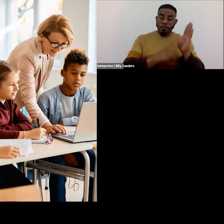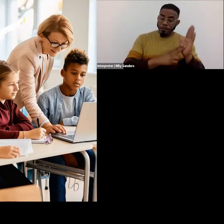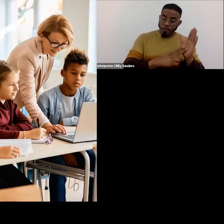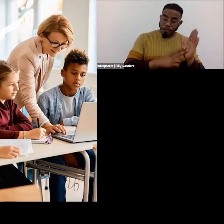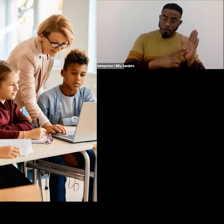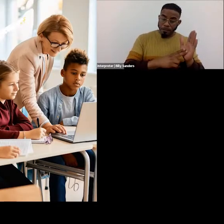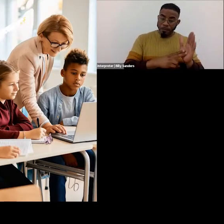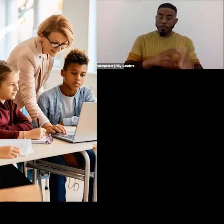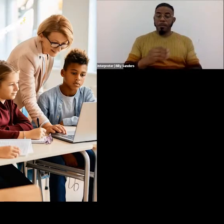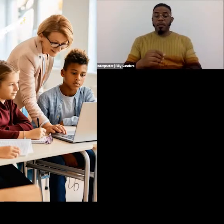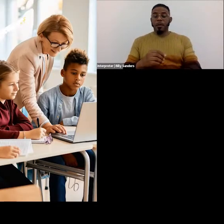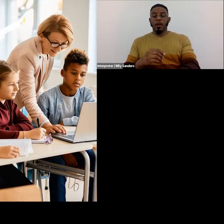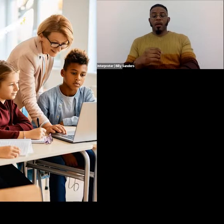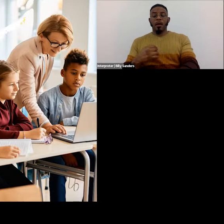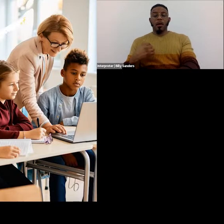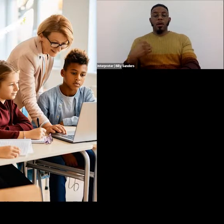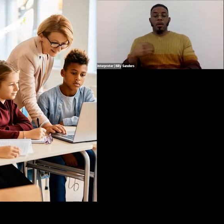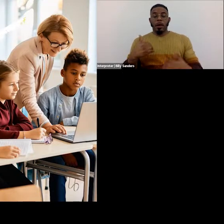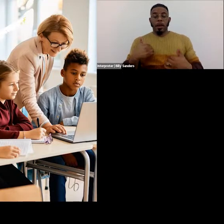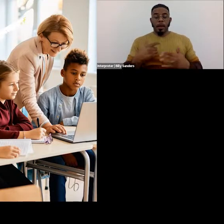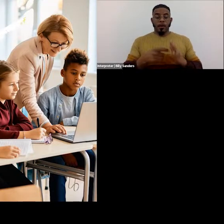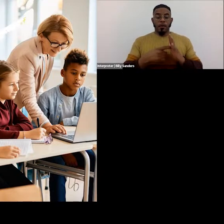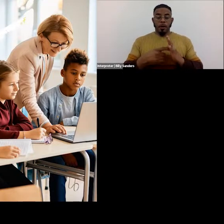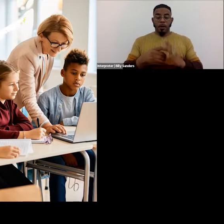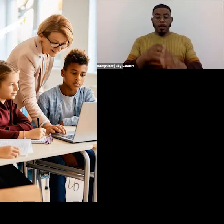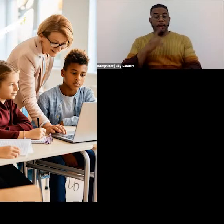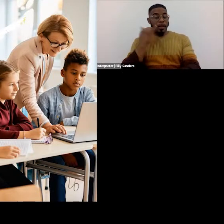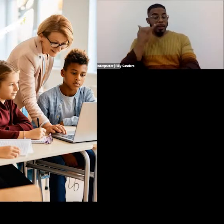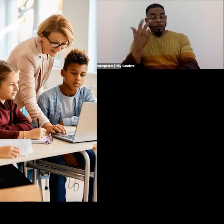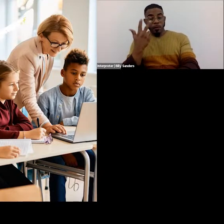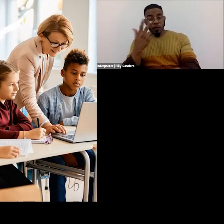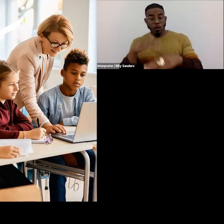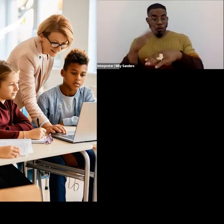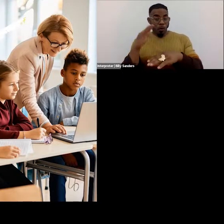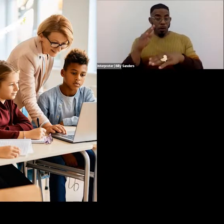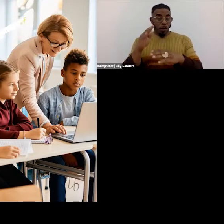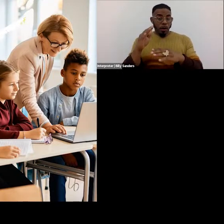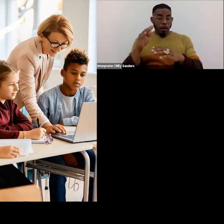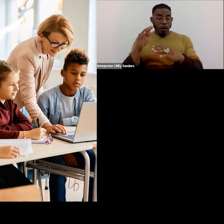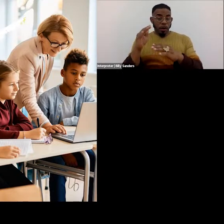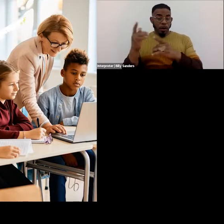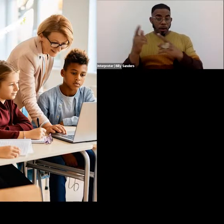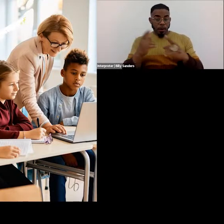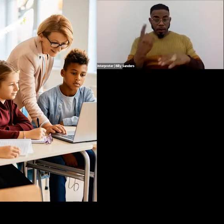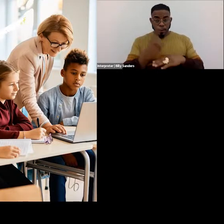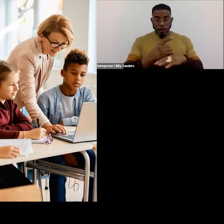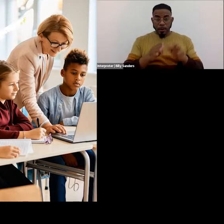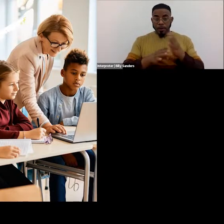and we have requirements that if three or more consecutive days the minor is employed,